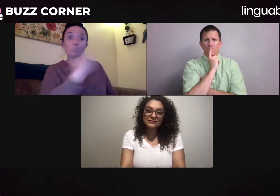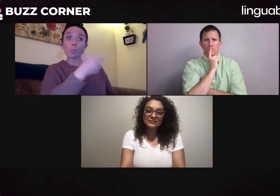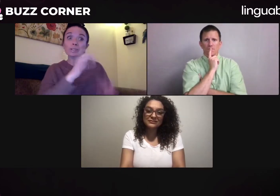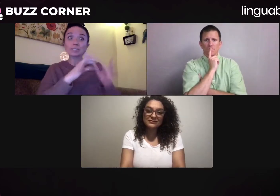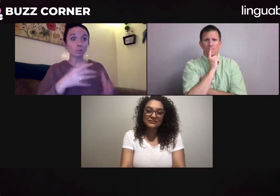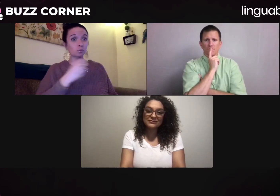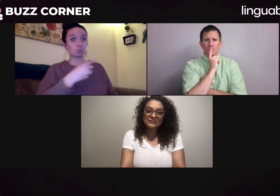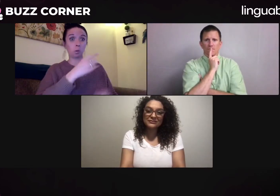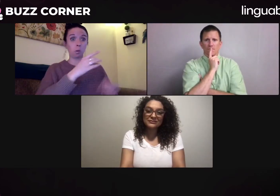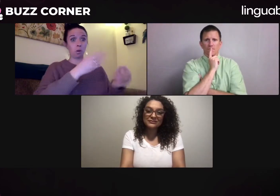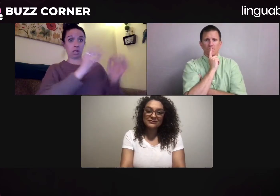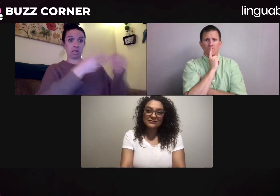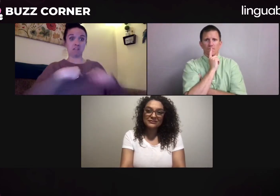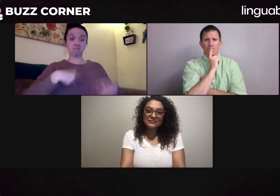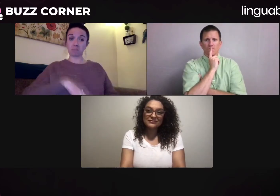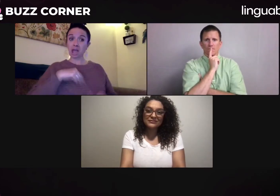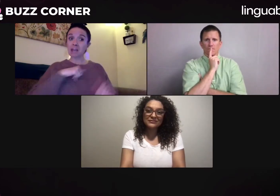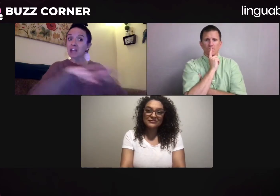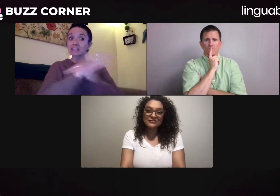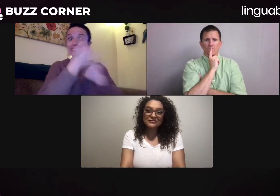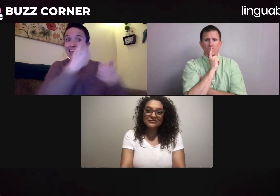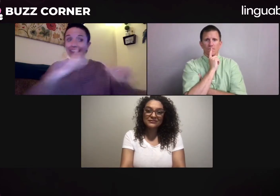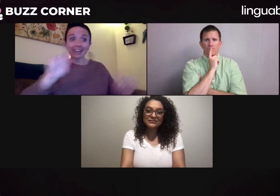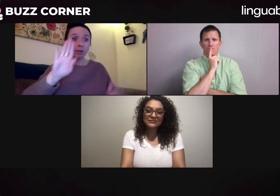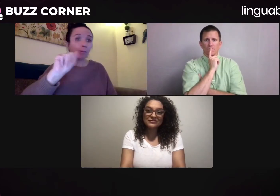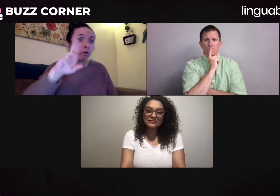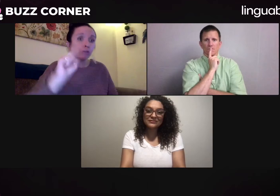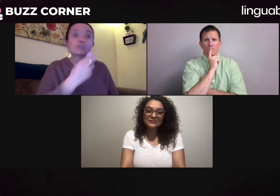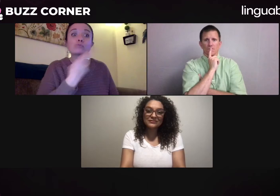So we connected with them and they said that they